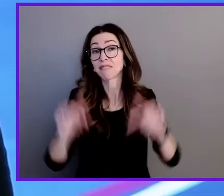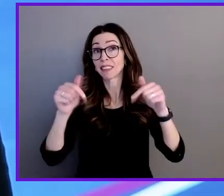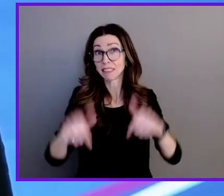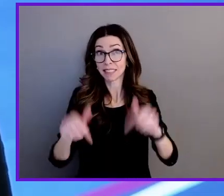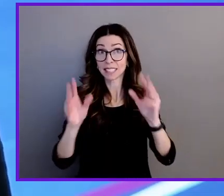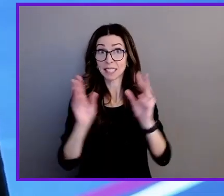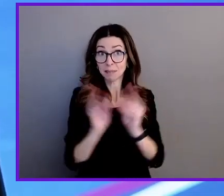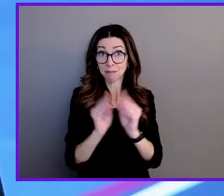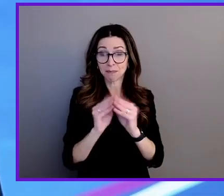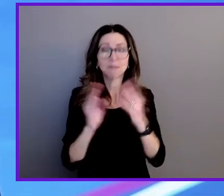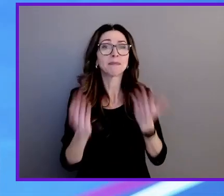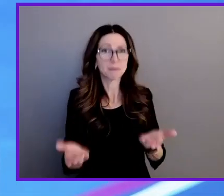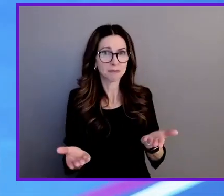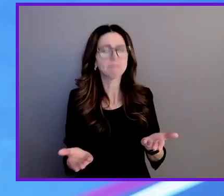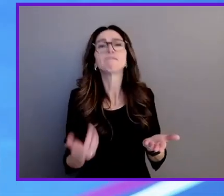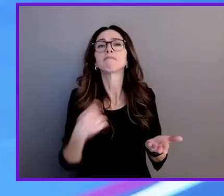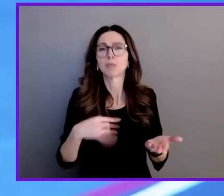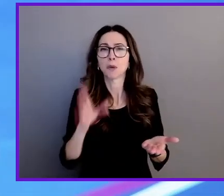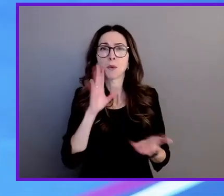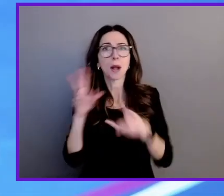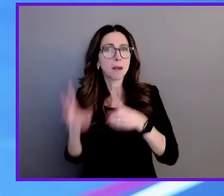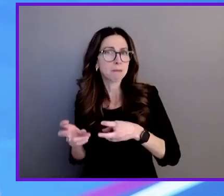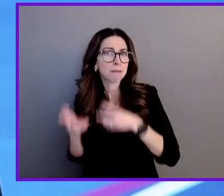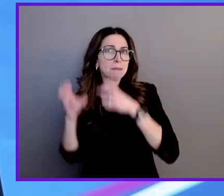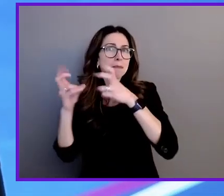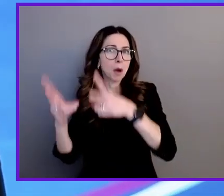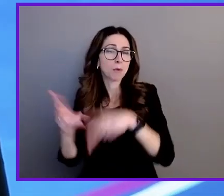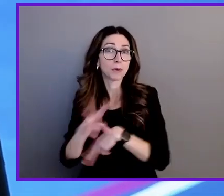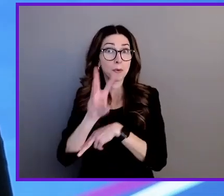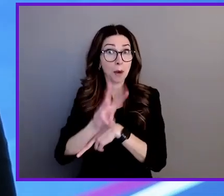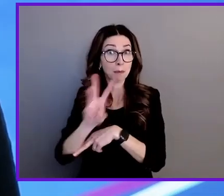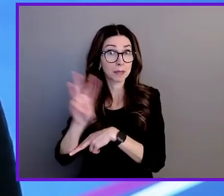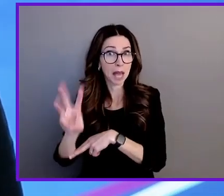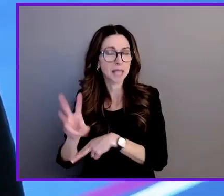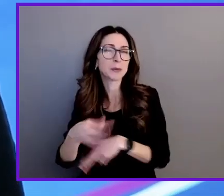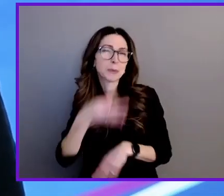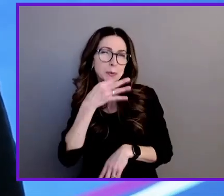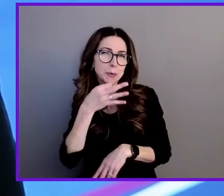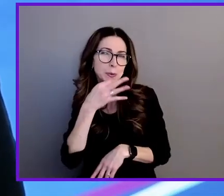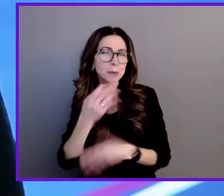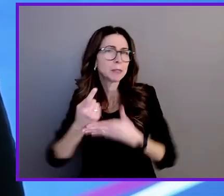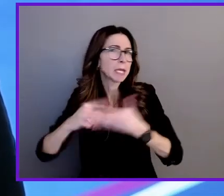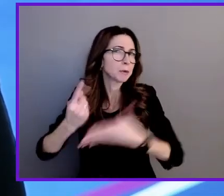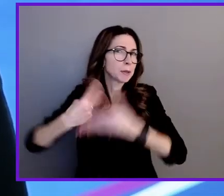languages on our website in the coming weeks. Remember, you can also follow the discussion